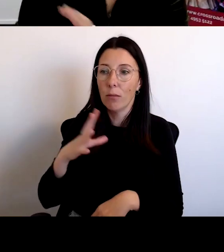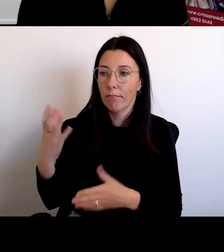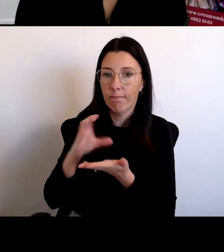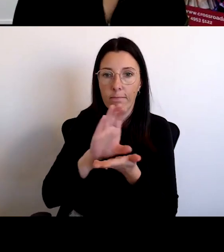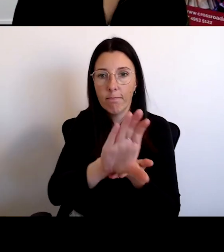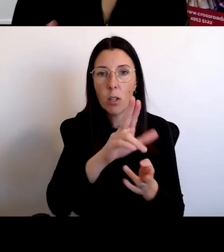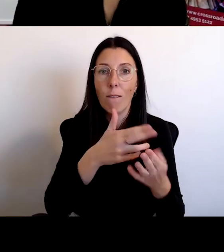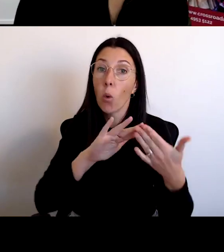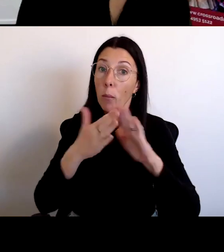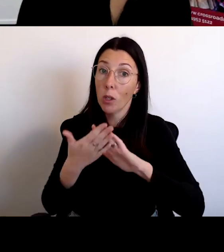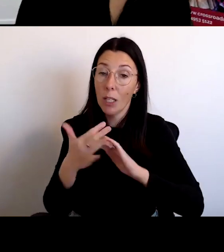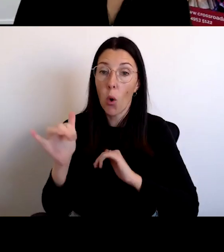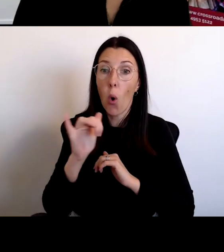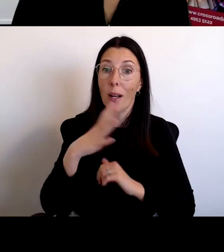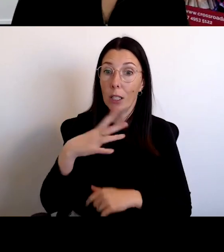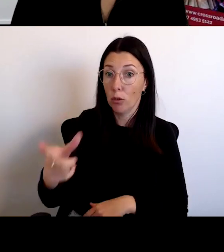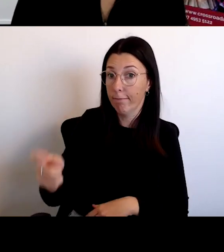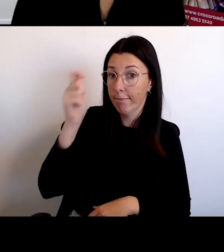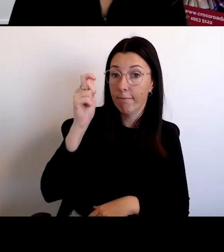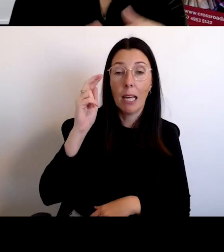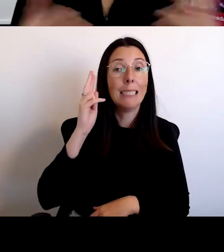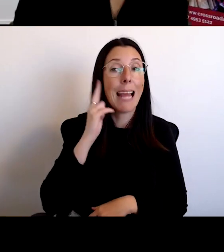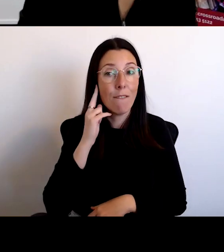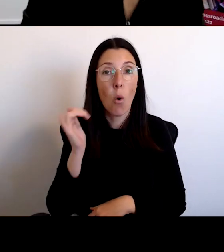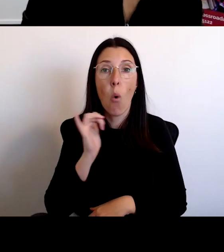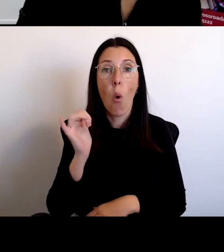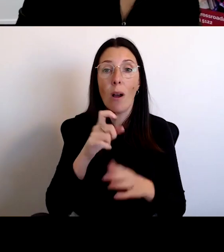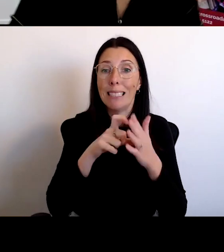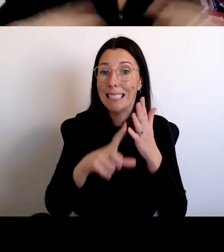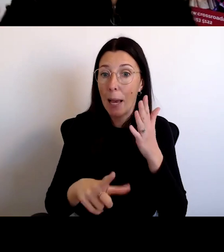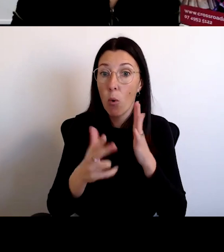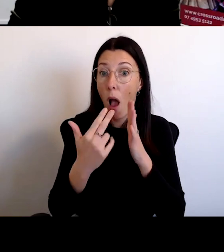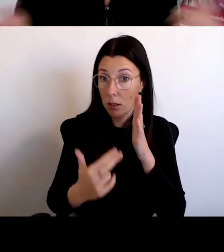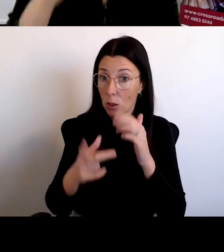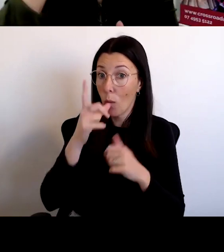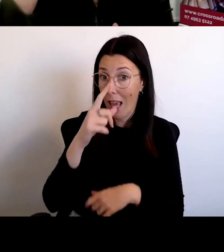employment of a deaf or disabled artist or to keep the doors open and pay our rent.